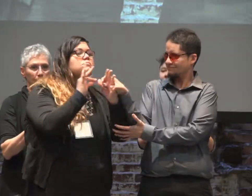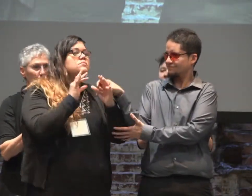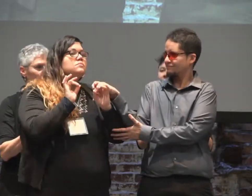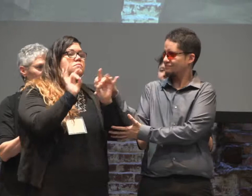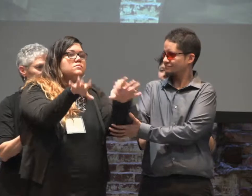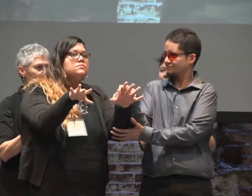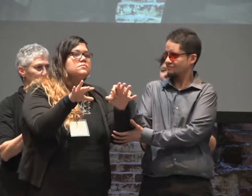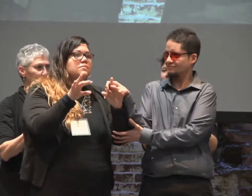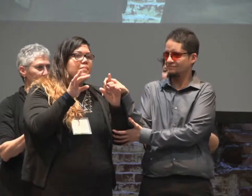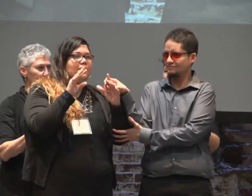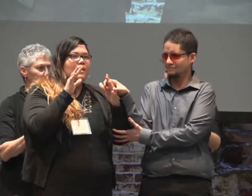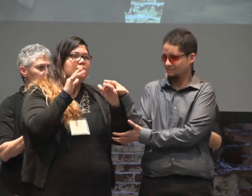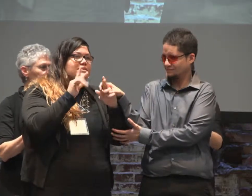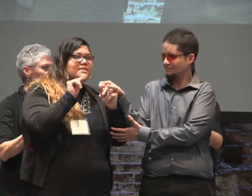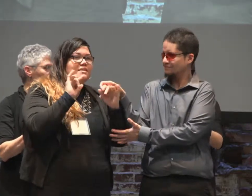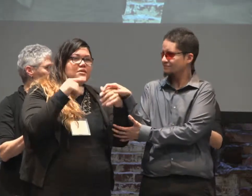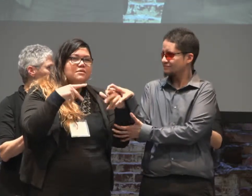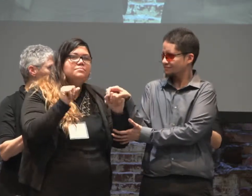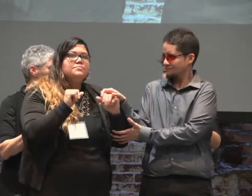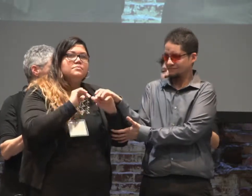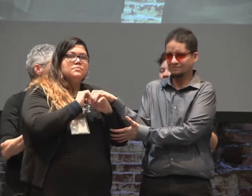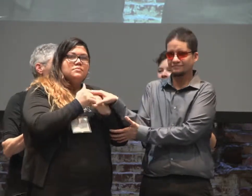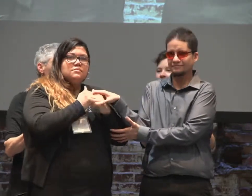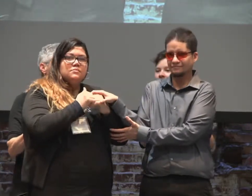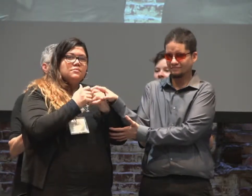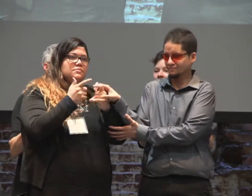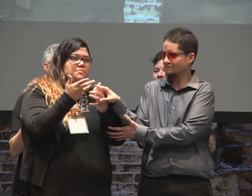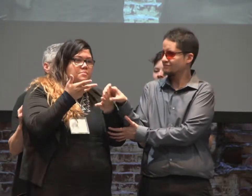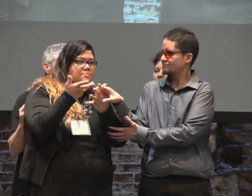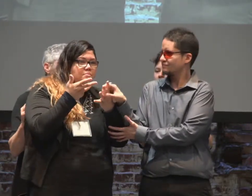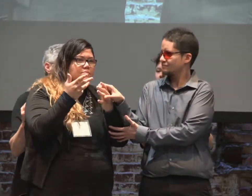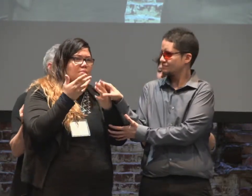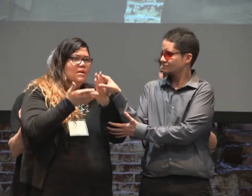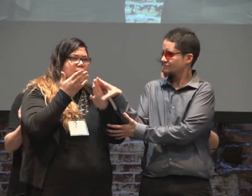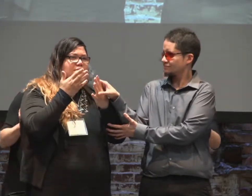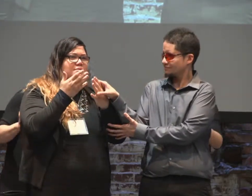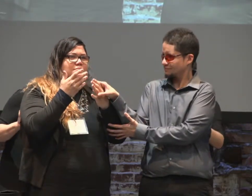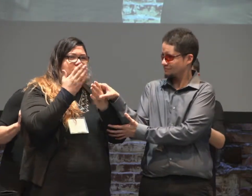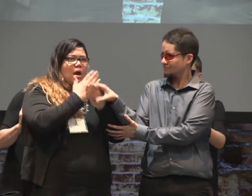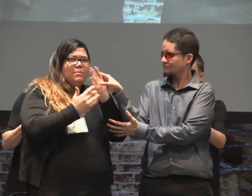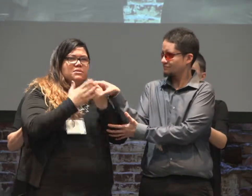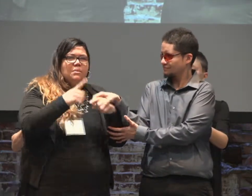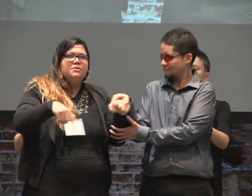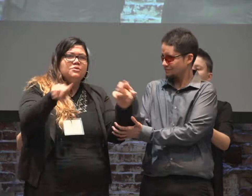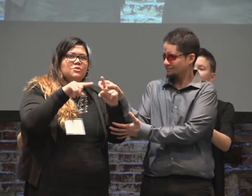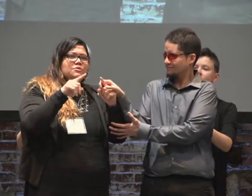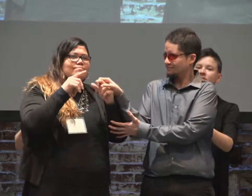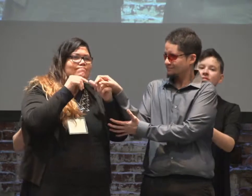Today, we wanted to have the opportunity to share with you some tips and advice